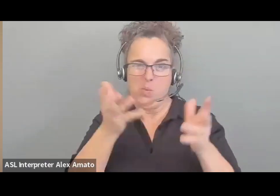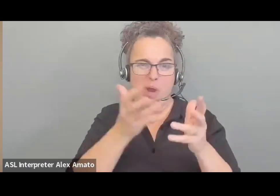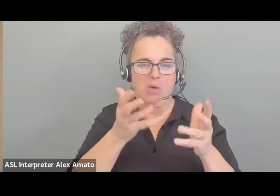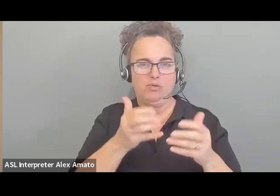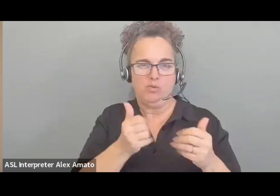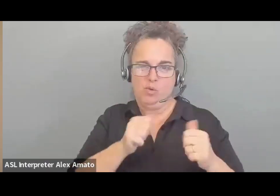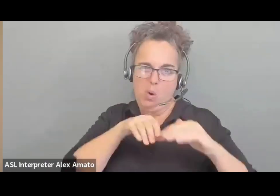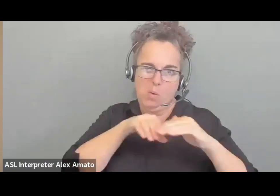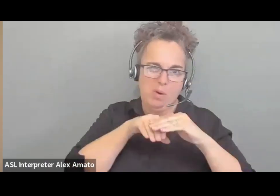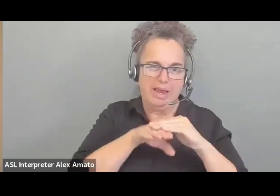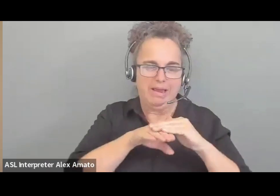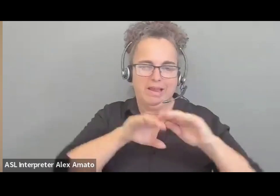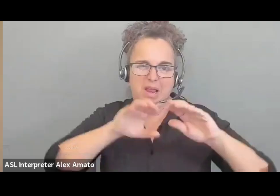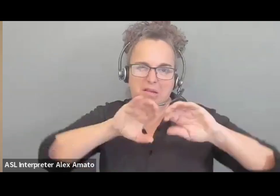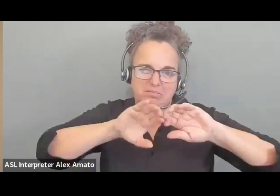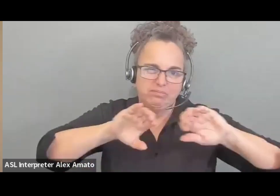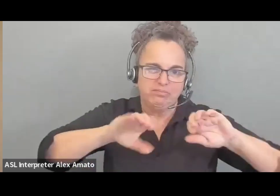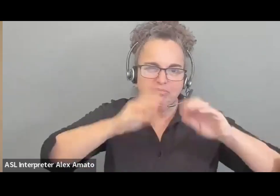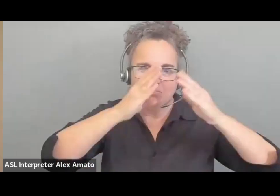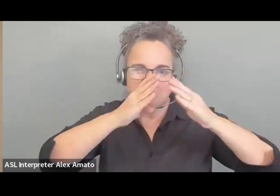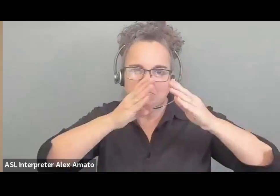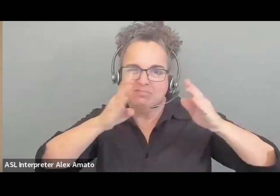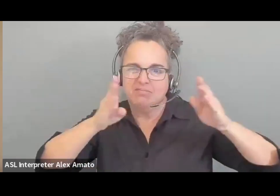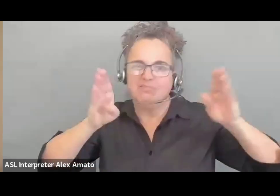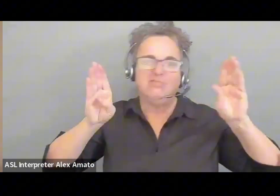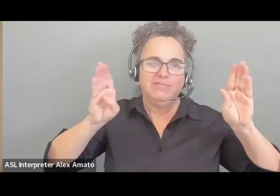to new perspectives is incredibly hard.